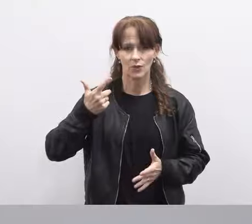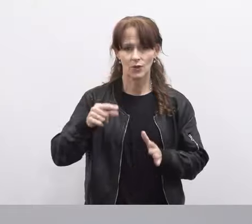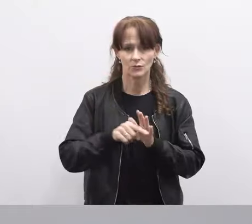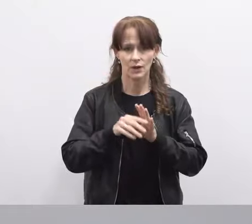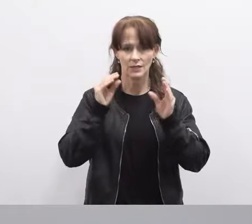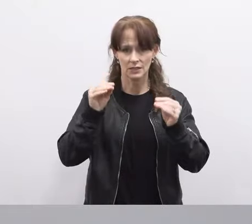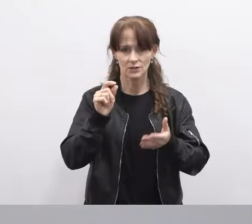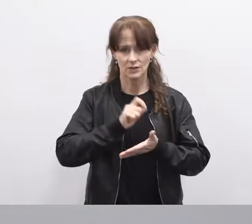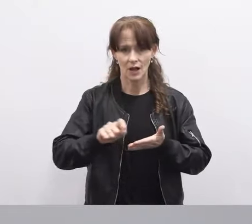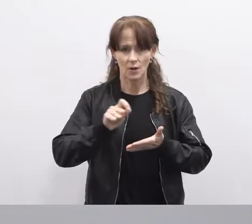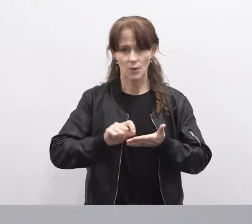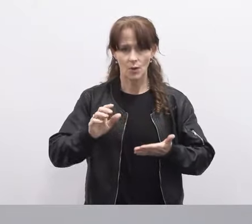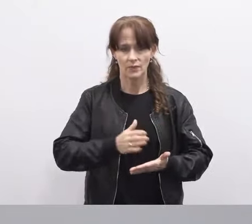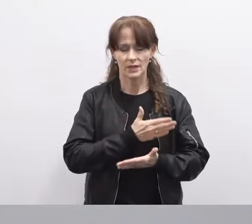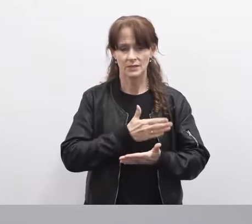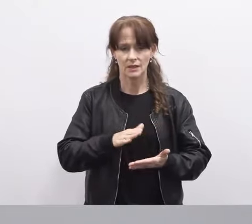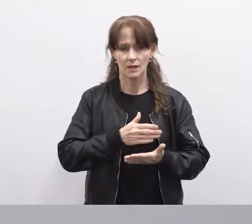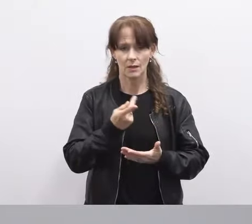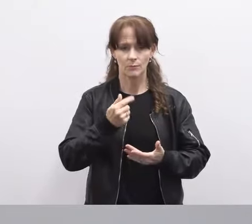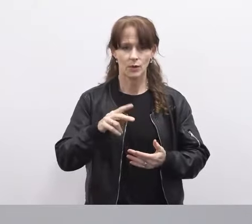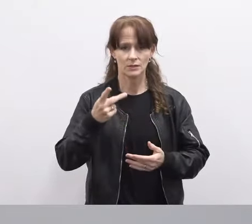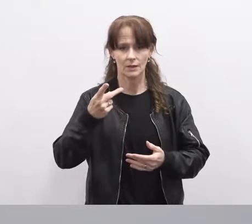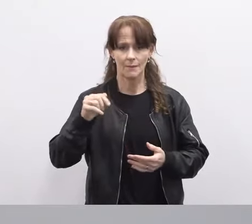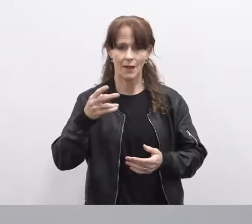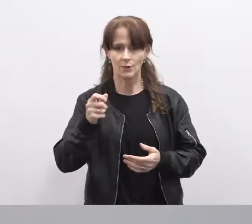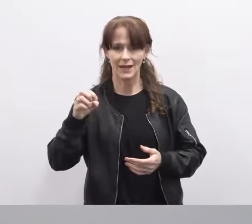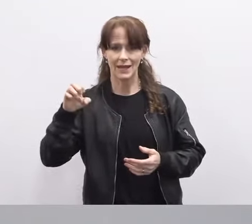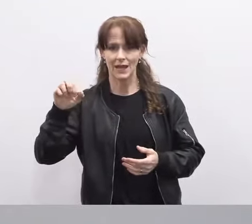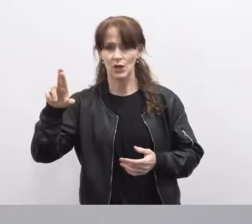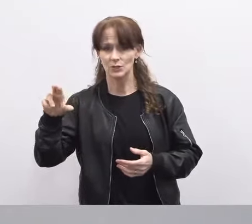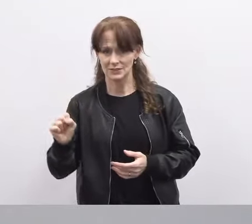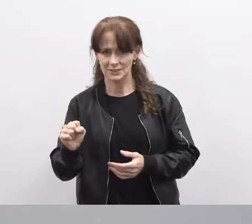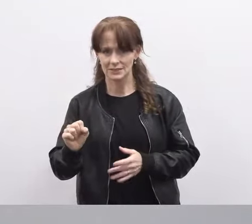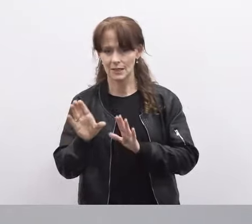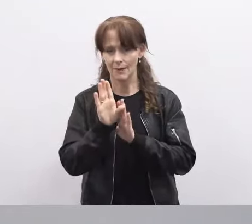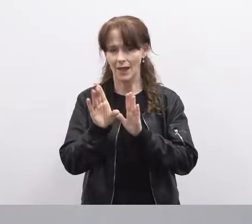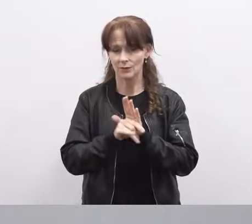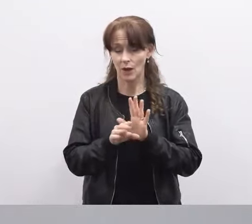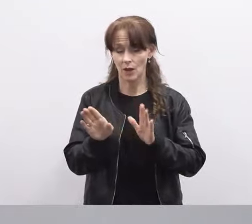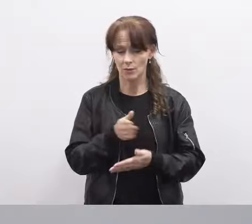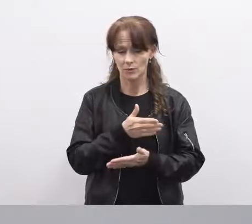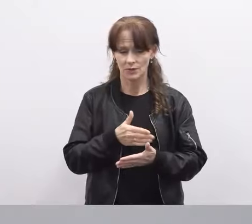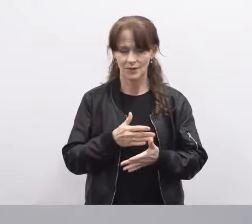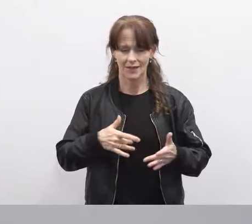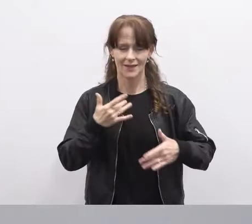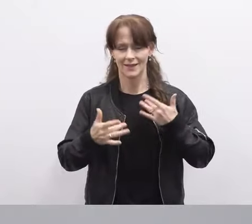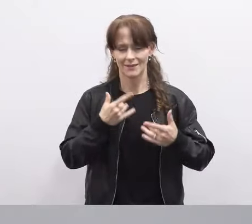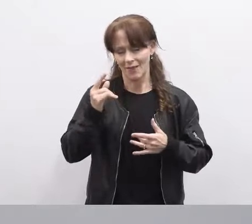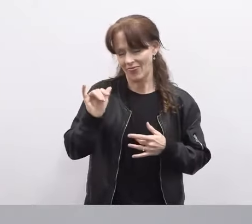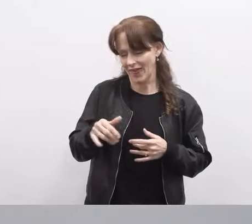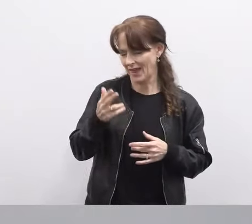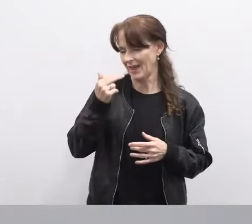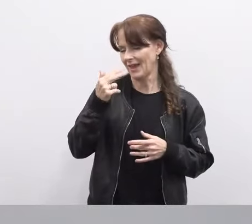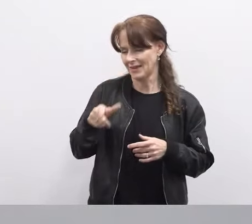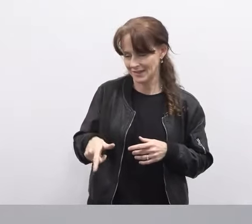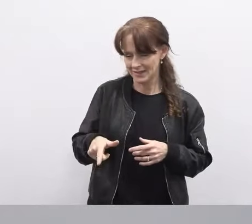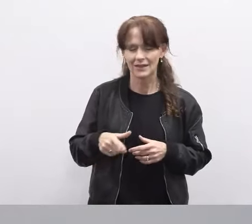that wrote the song about the Prisk pioneers. Anyhow, that's the background music, I got a kick out of that. So I would encourage anybody,